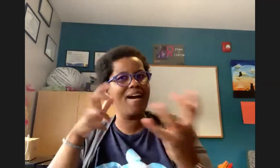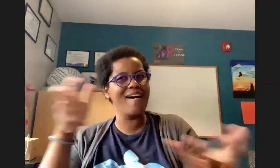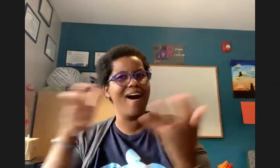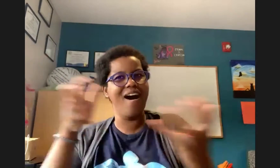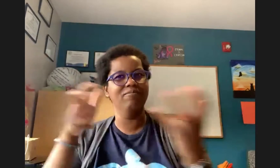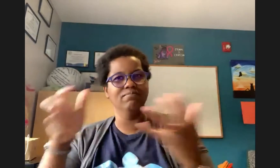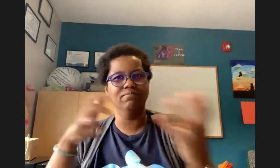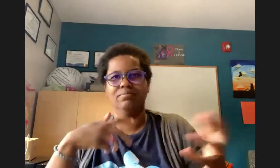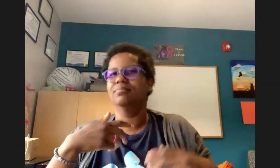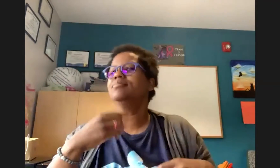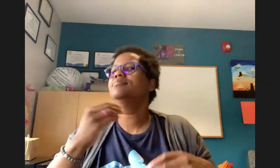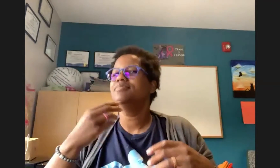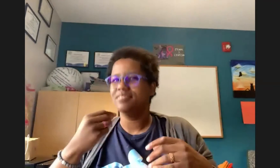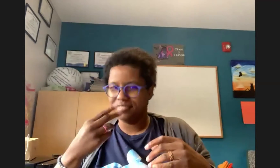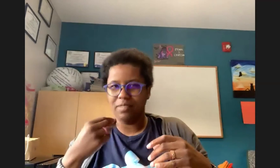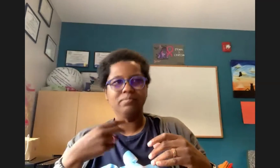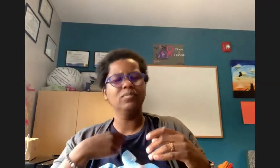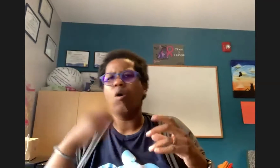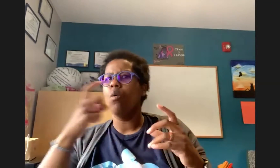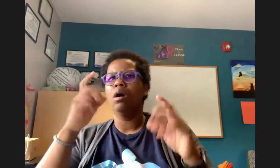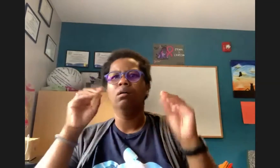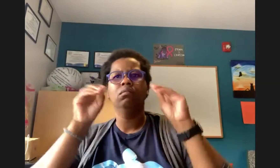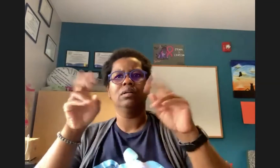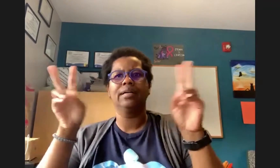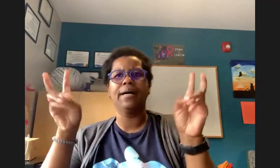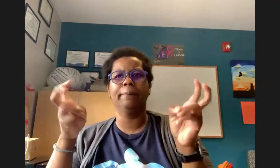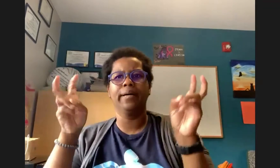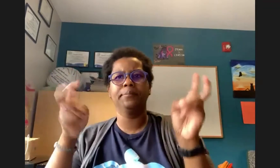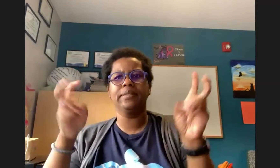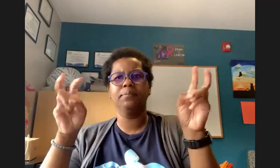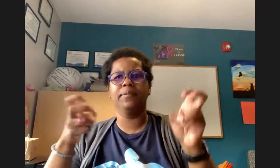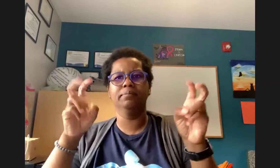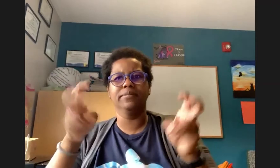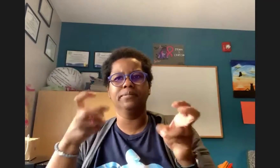"and some of what you draw can make people laugh. "Come up with a slogan."